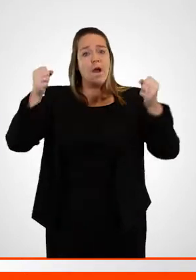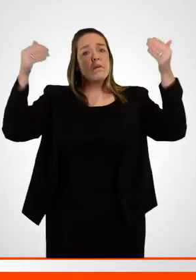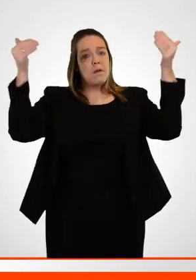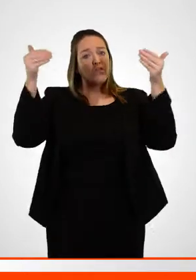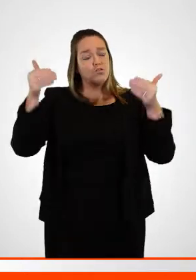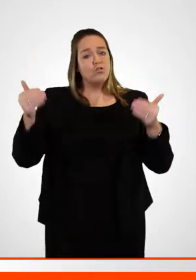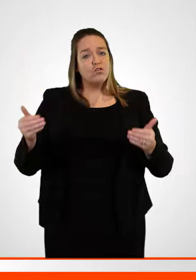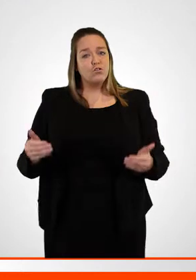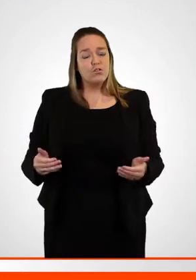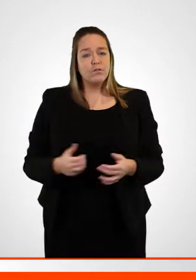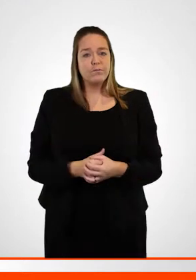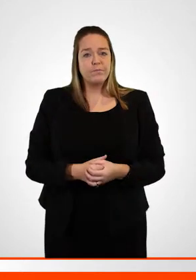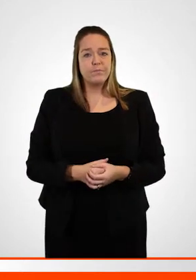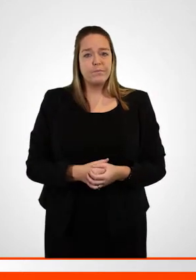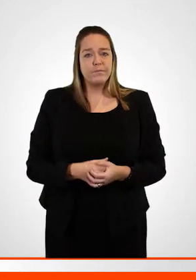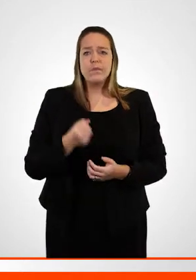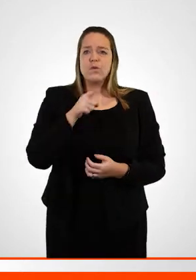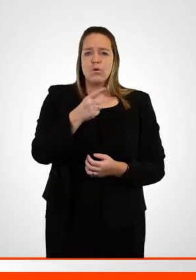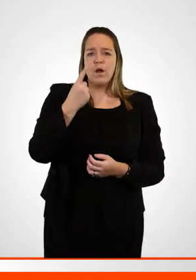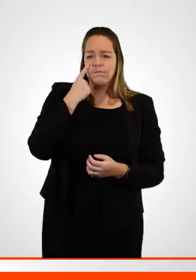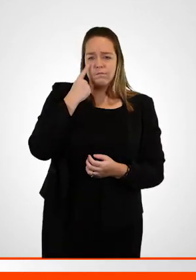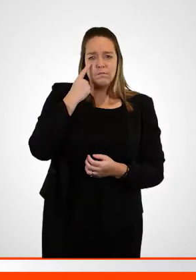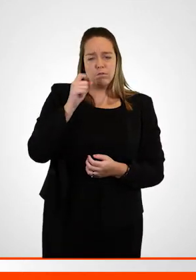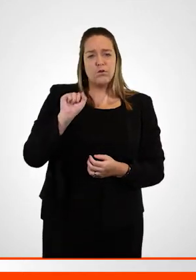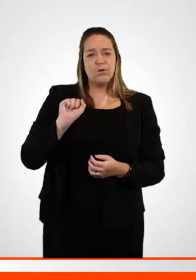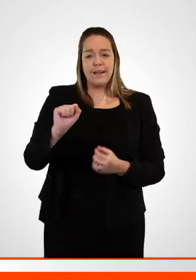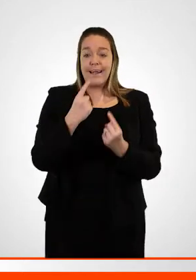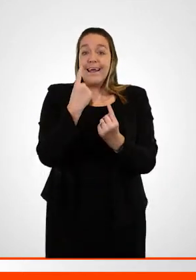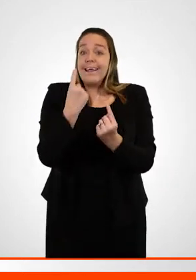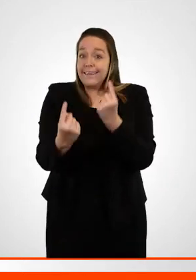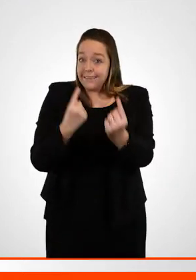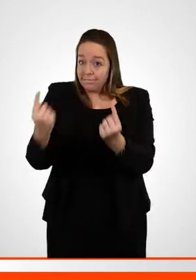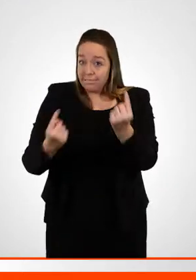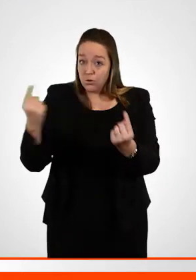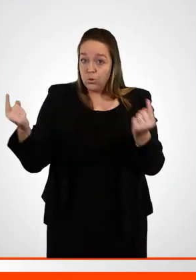But when you look at the profile, it's very telling when you look at the profile of the individual kiddies.